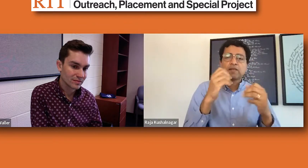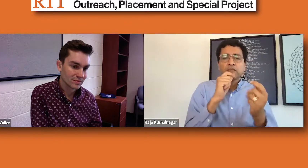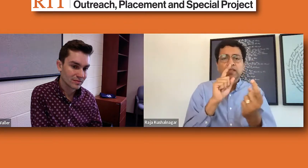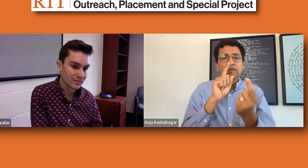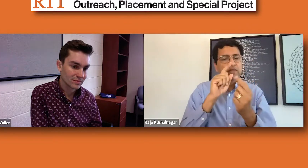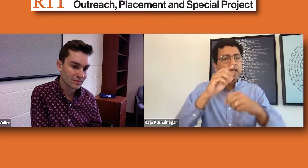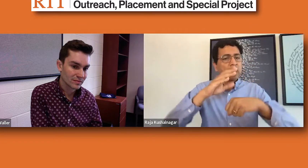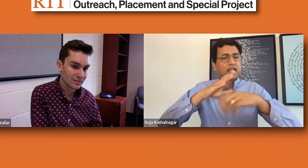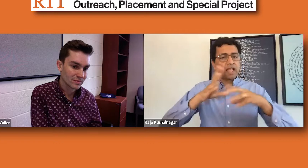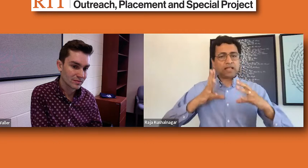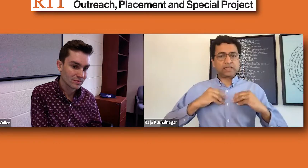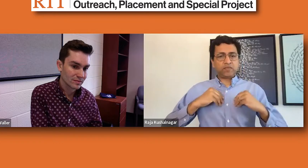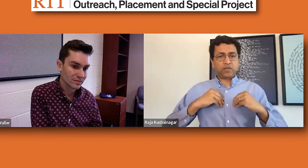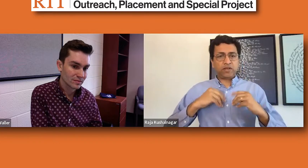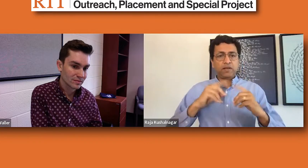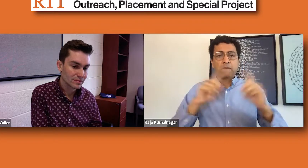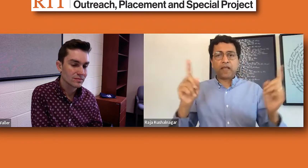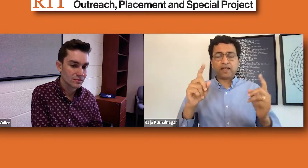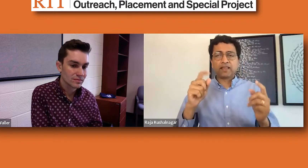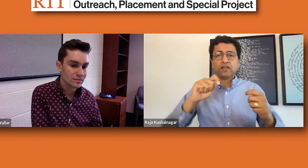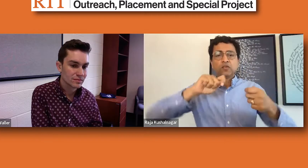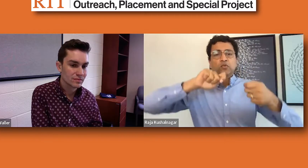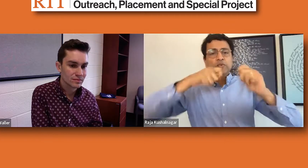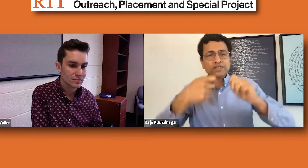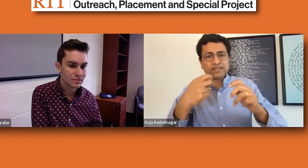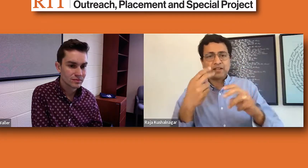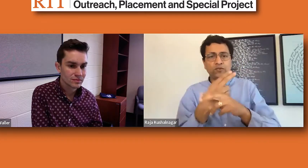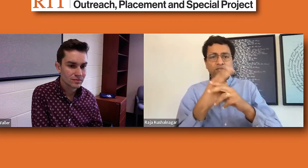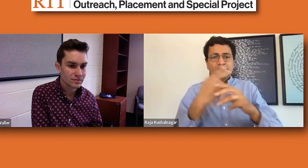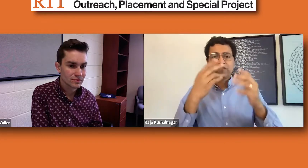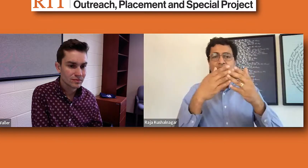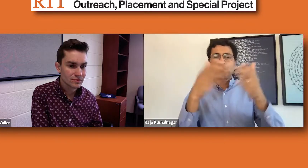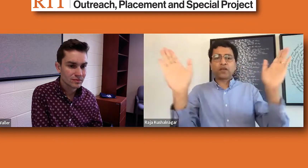You know, we have use cases of signers. We have to make sure that those are acceptable.